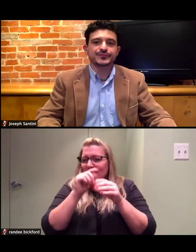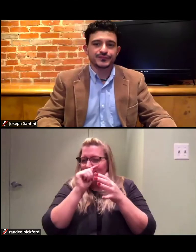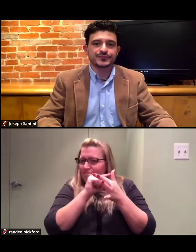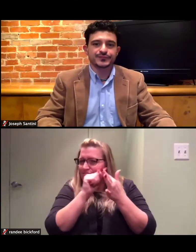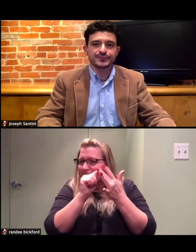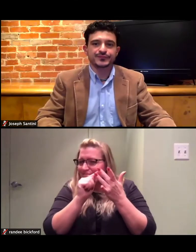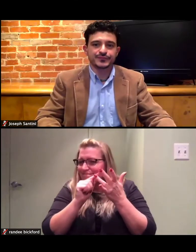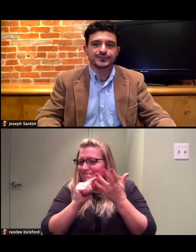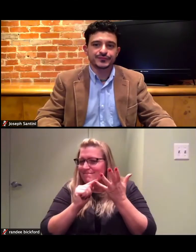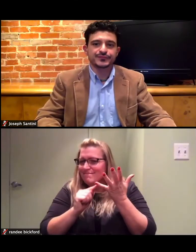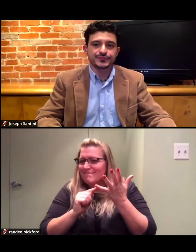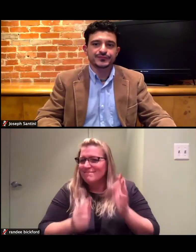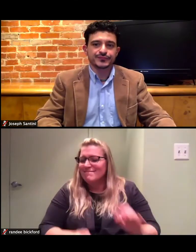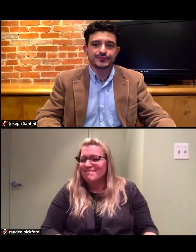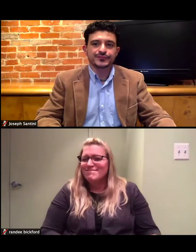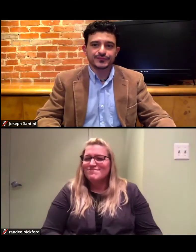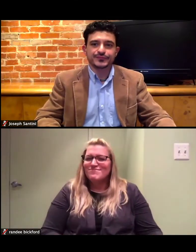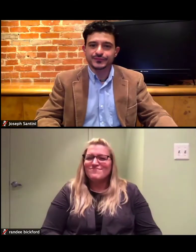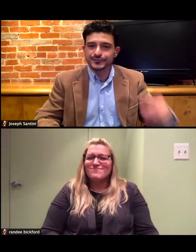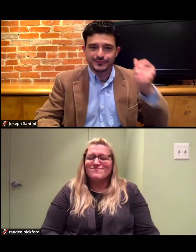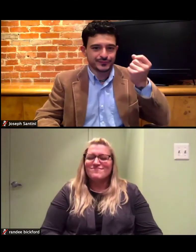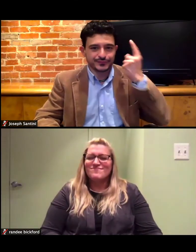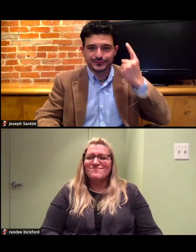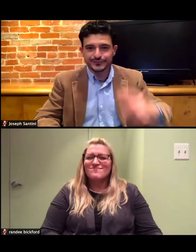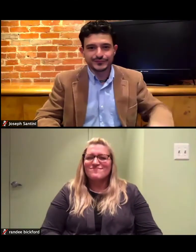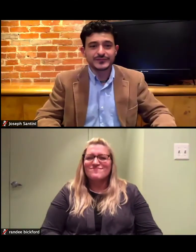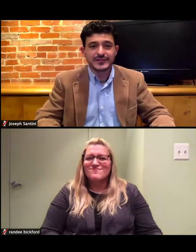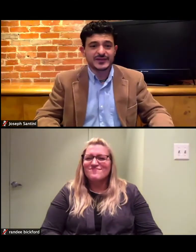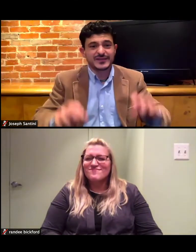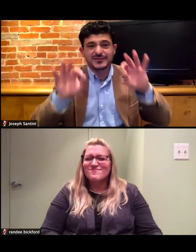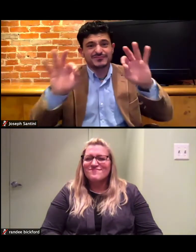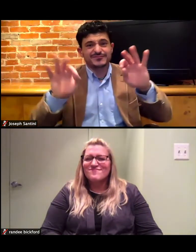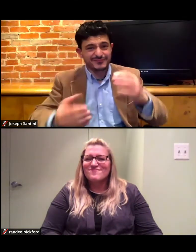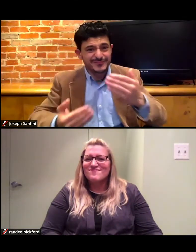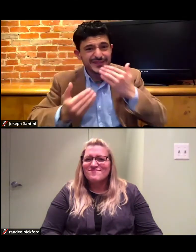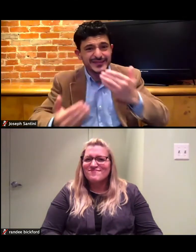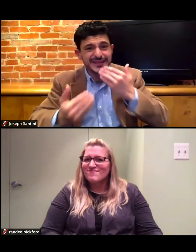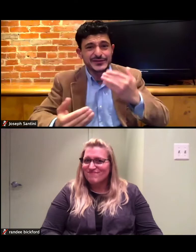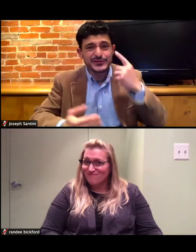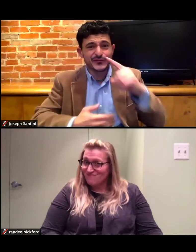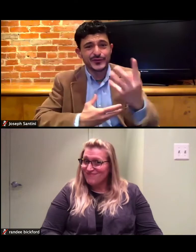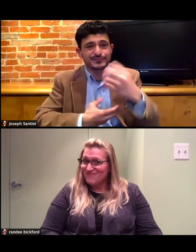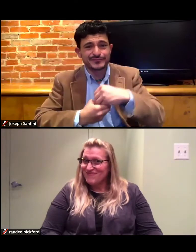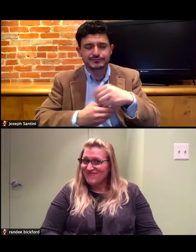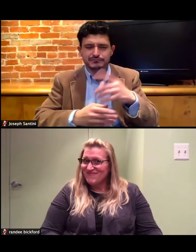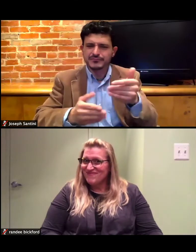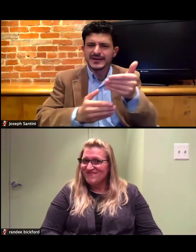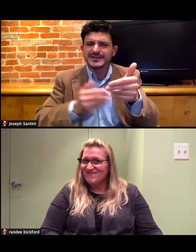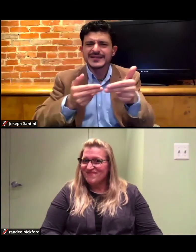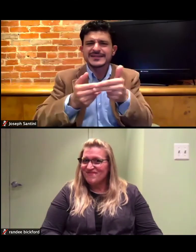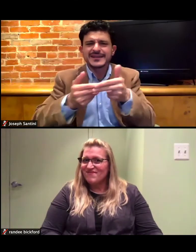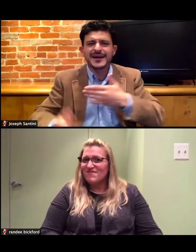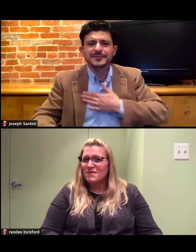Yes, often it's not just one of those categories that we're teaching. We're teaching them all inclusively.